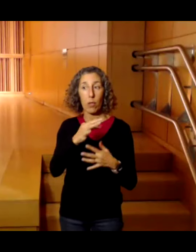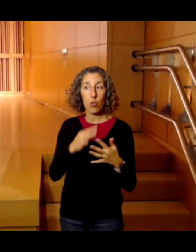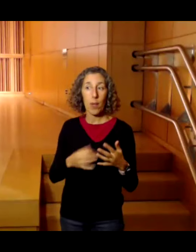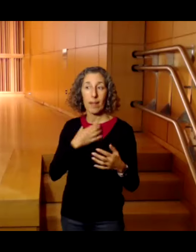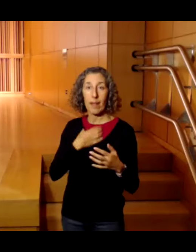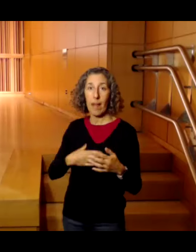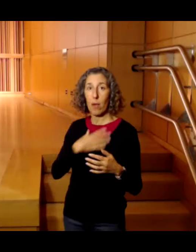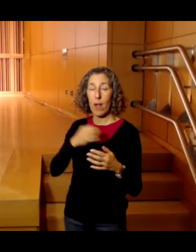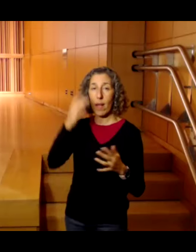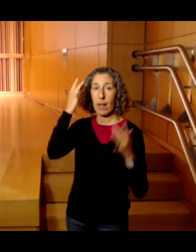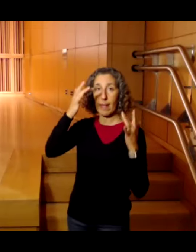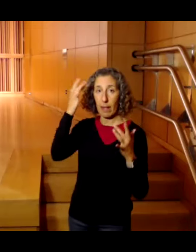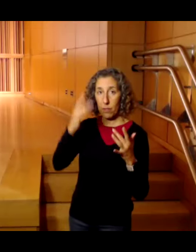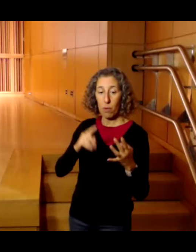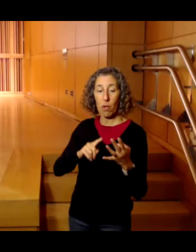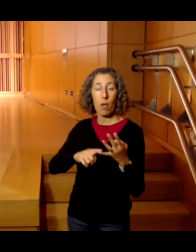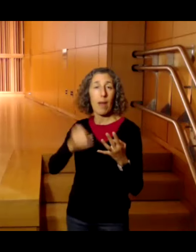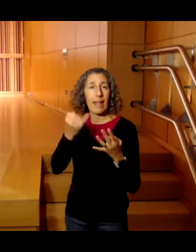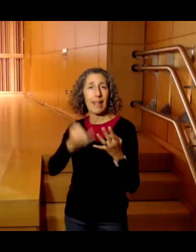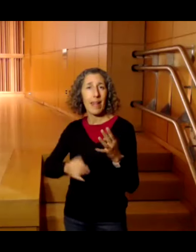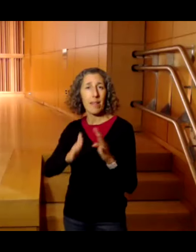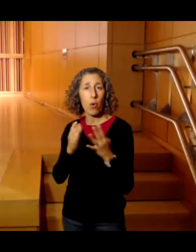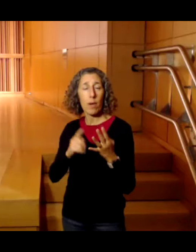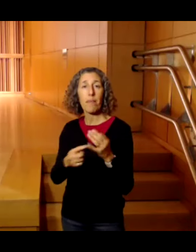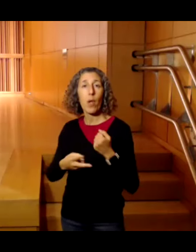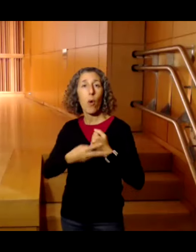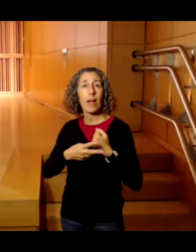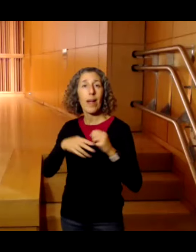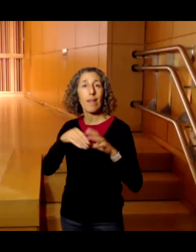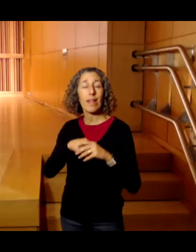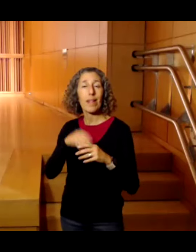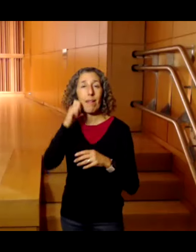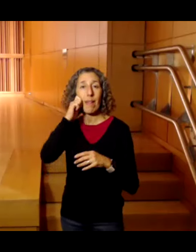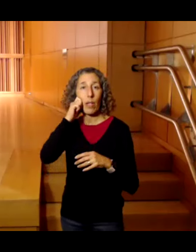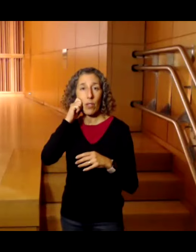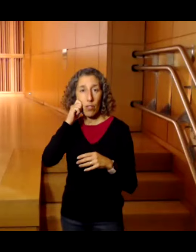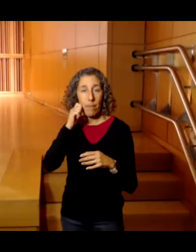And his last book, Archives of the Flesh, African America, Spain, and Post-Humanist Critique.